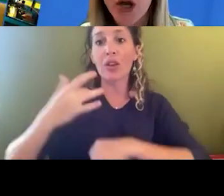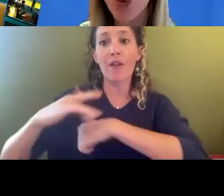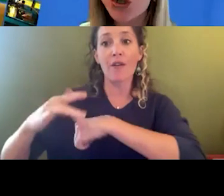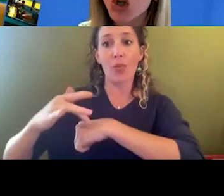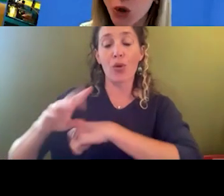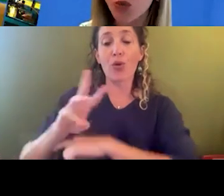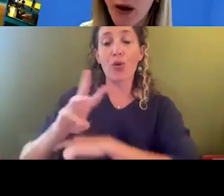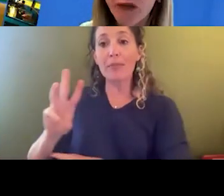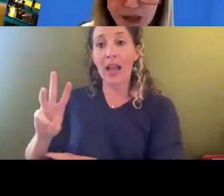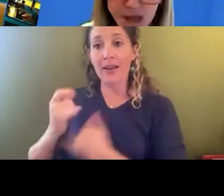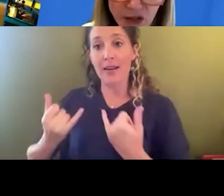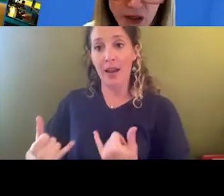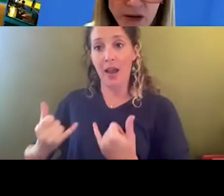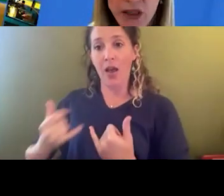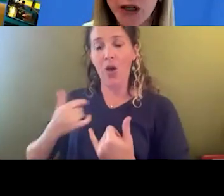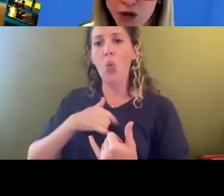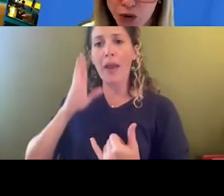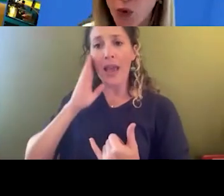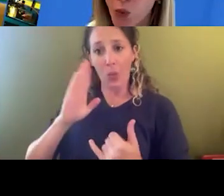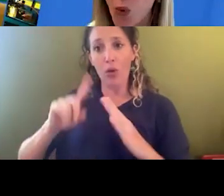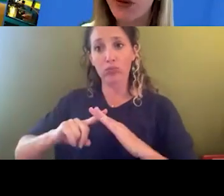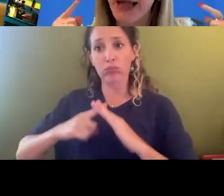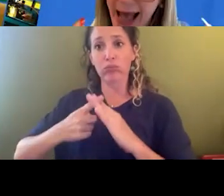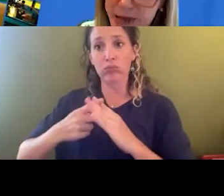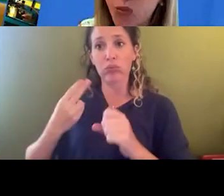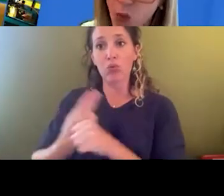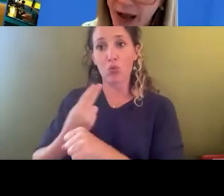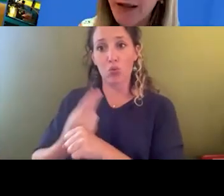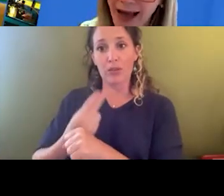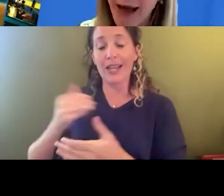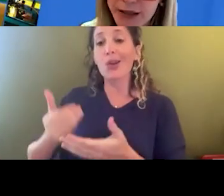we'll start referencing these in new awards as well as